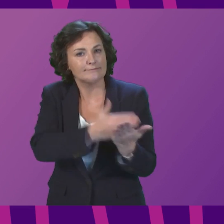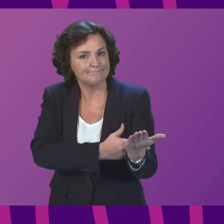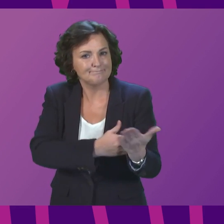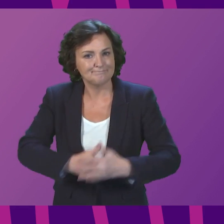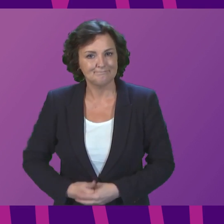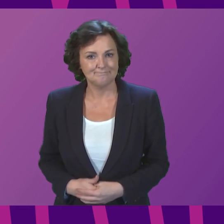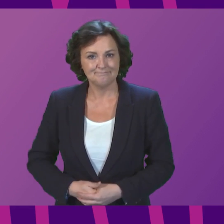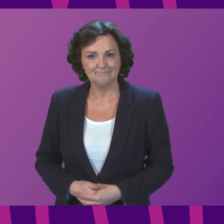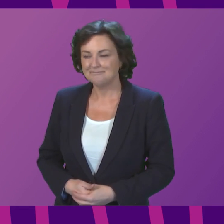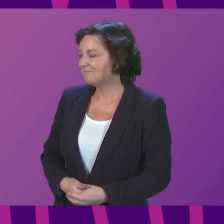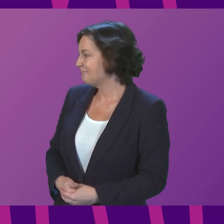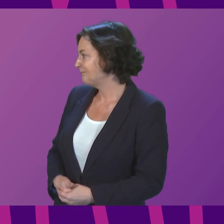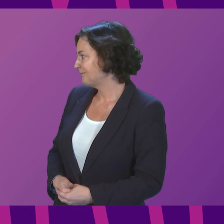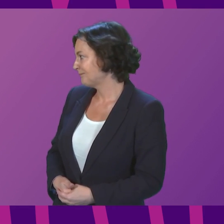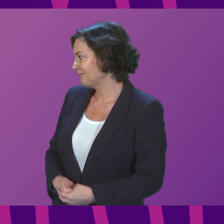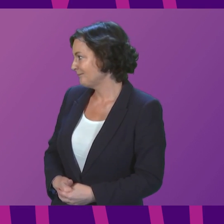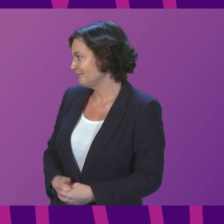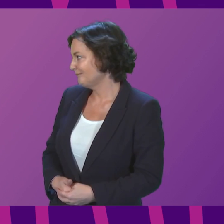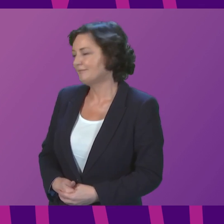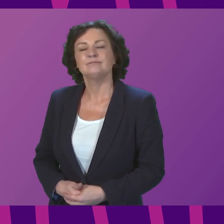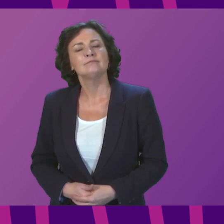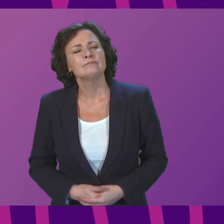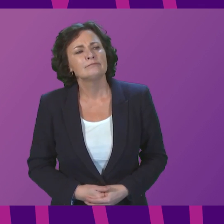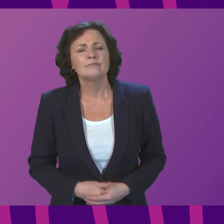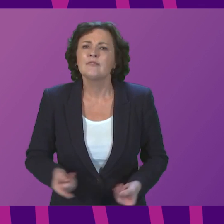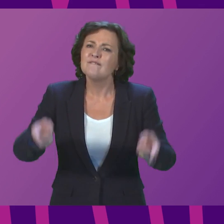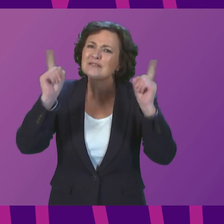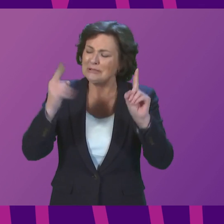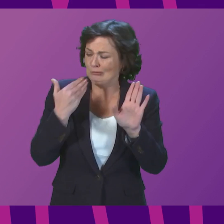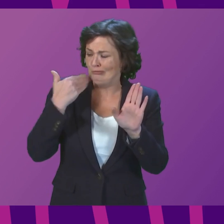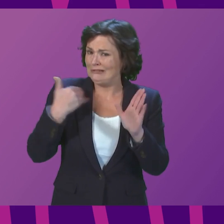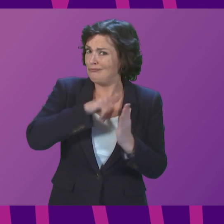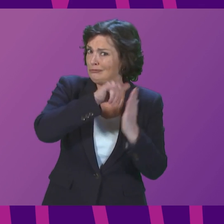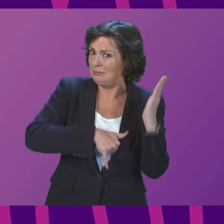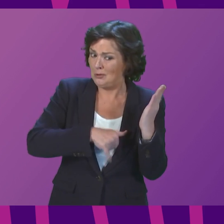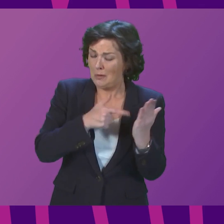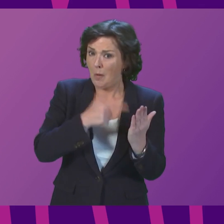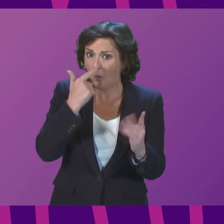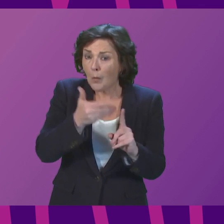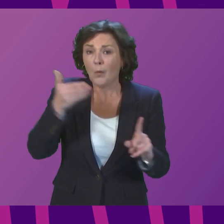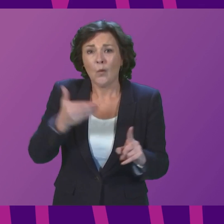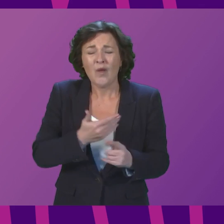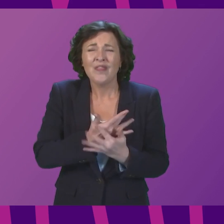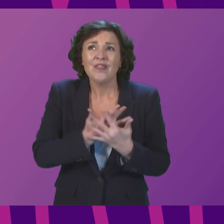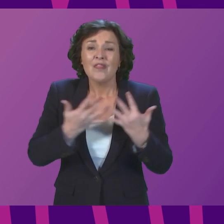A recent report identified that thousands of women in Scotland could be at risk of gambling